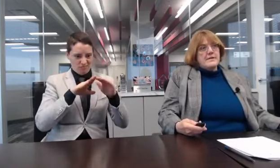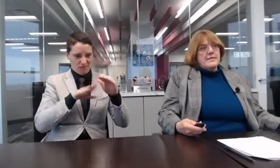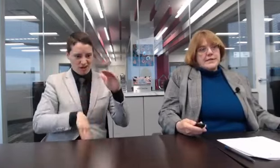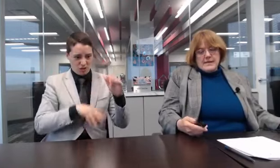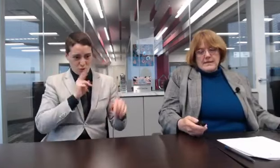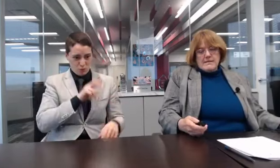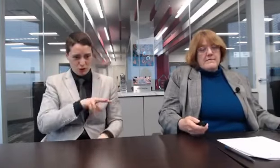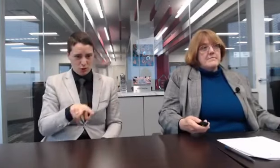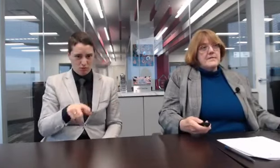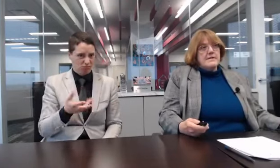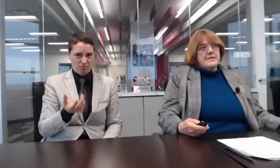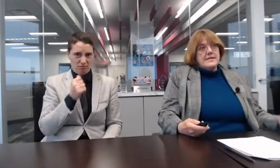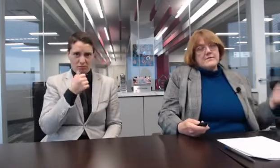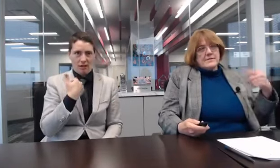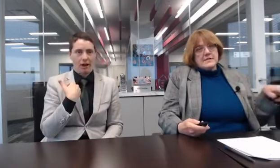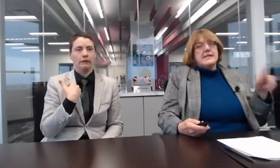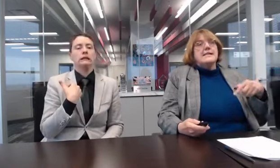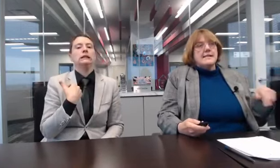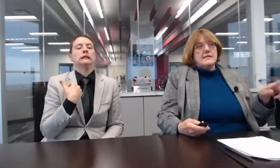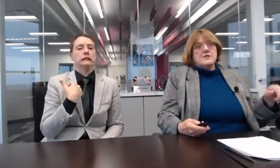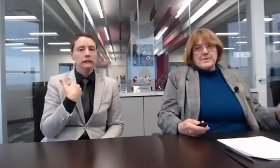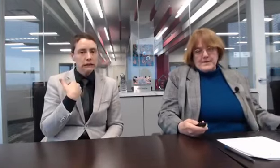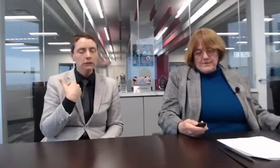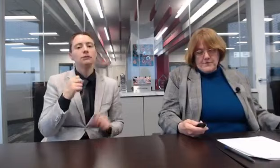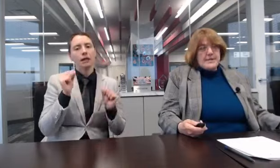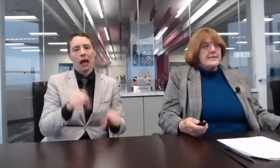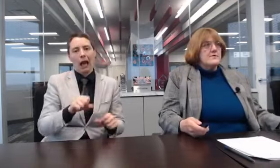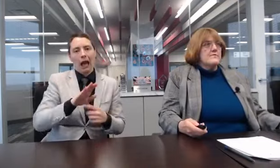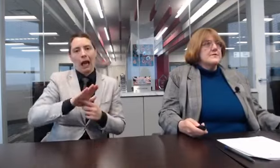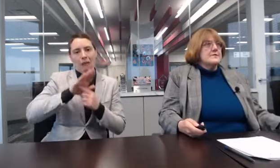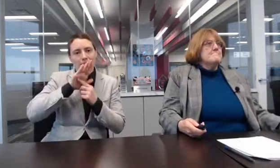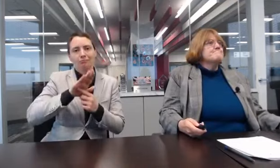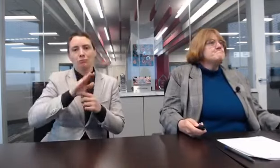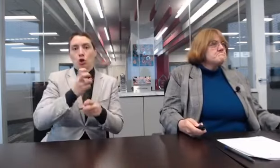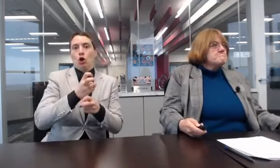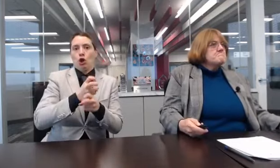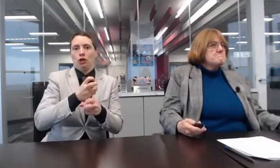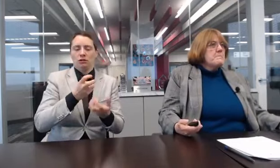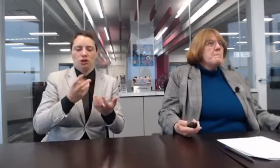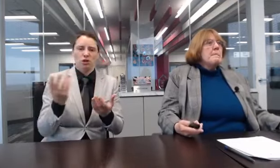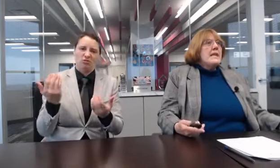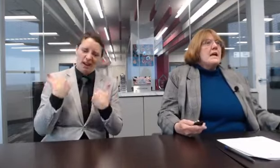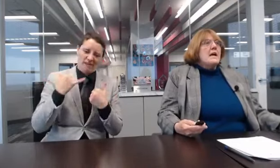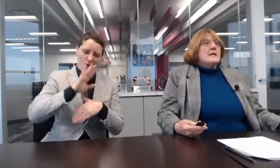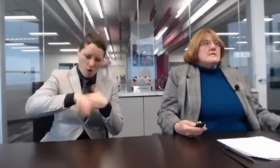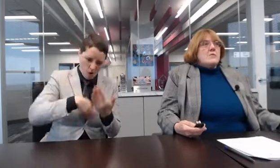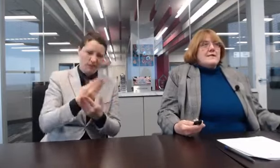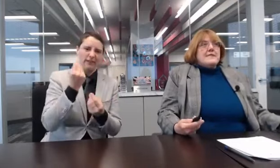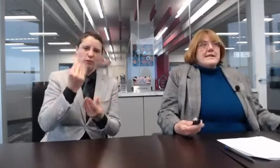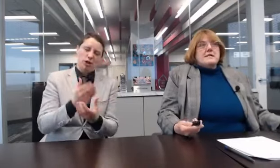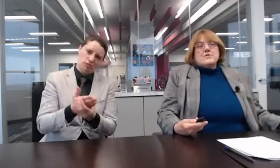in them getting eligibility for DD services. So what if the County Board determines